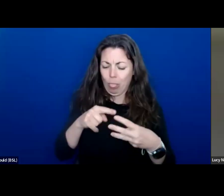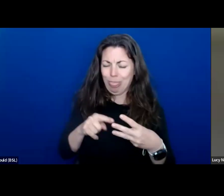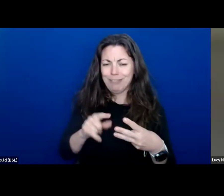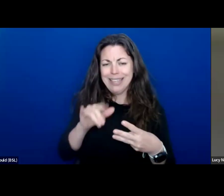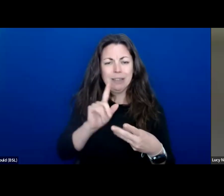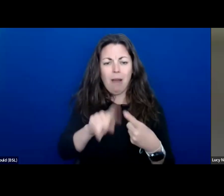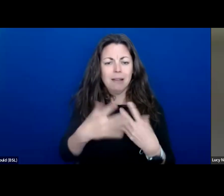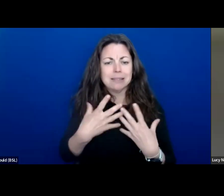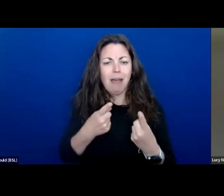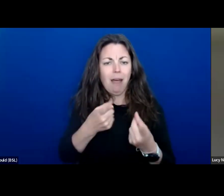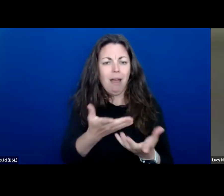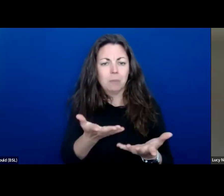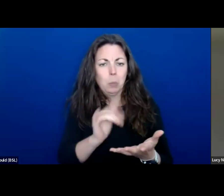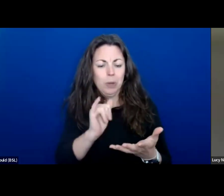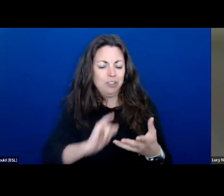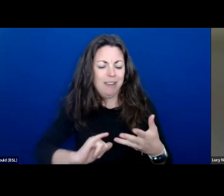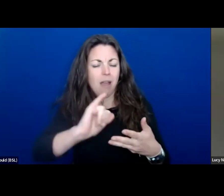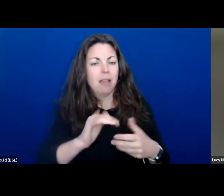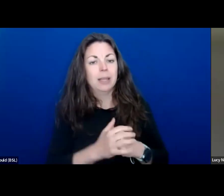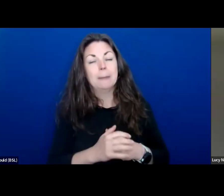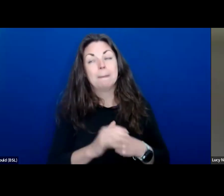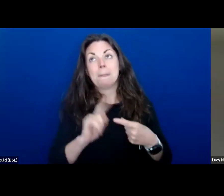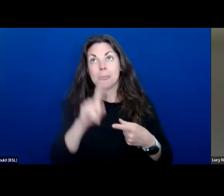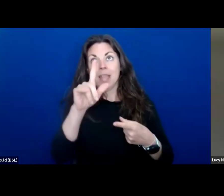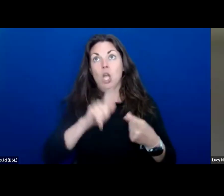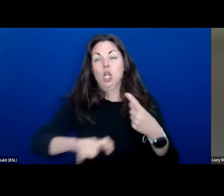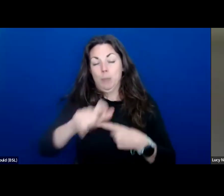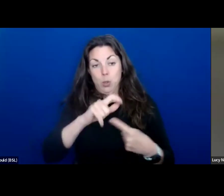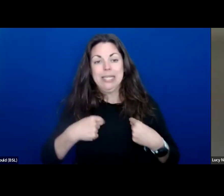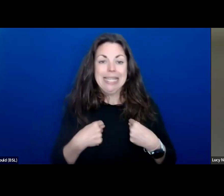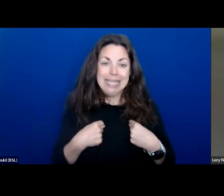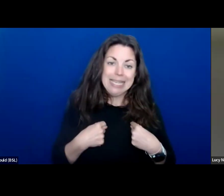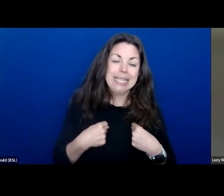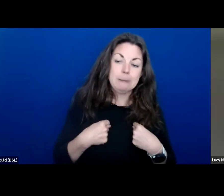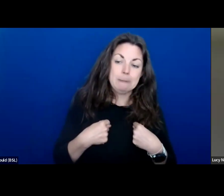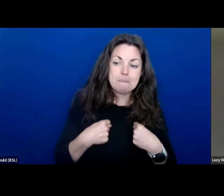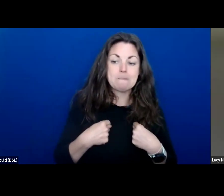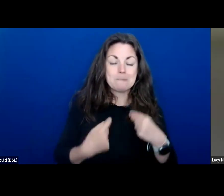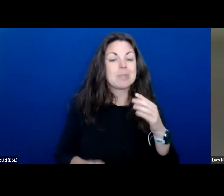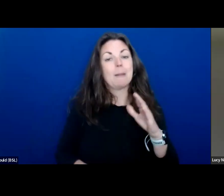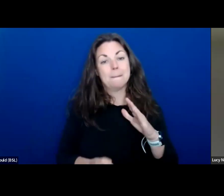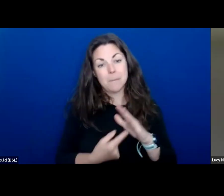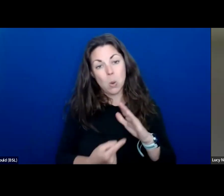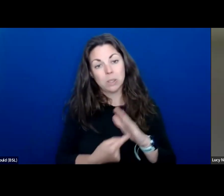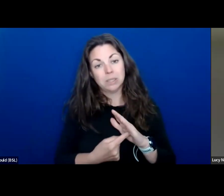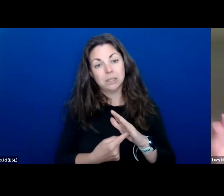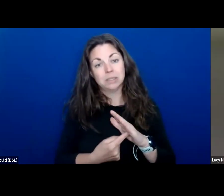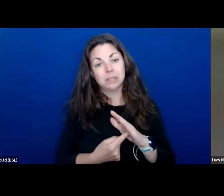Brilliant. So yeah, communityIs particularly, I guess, important, especially when you're building